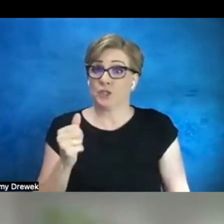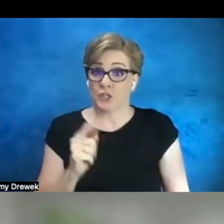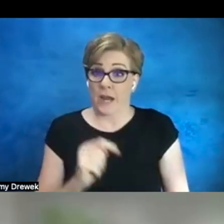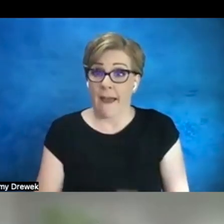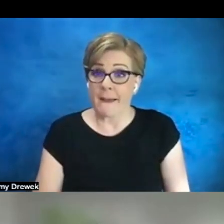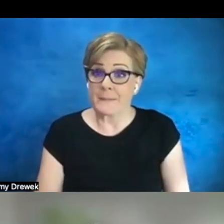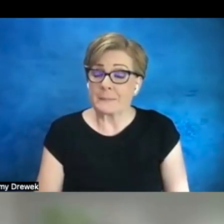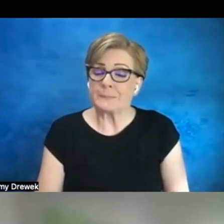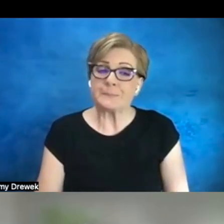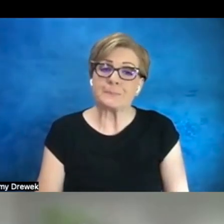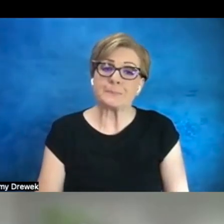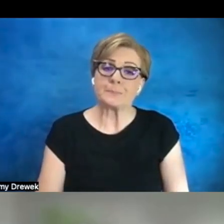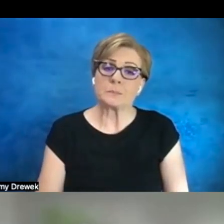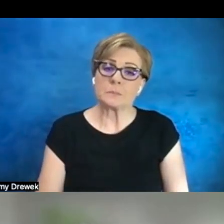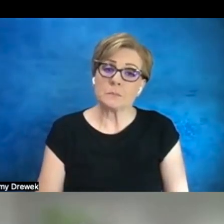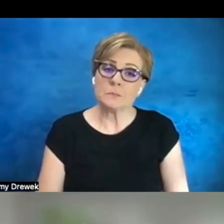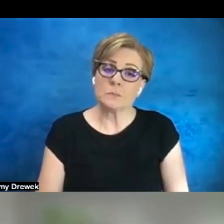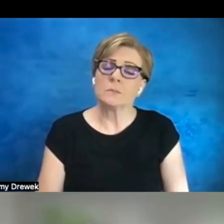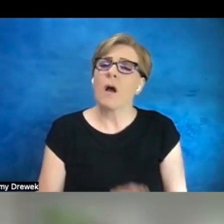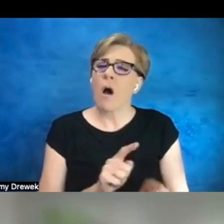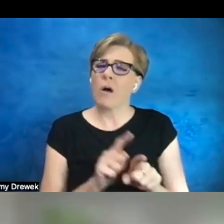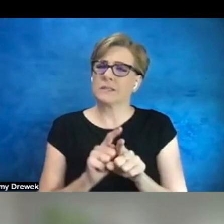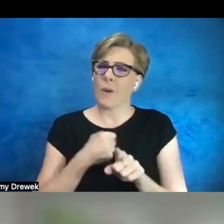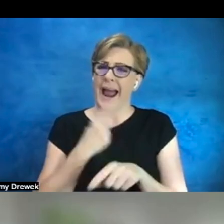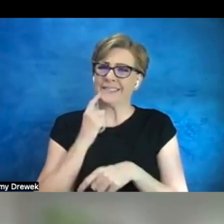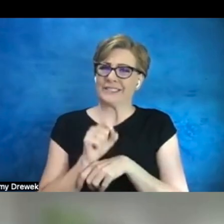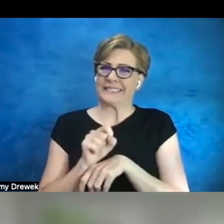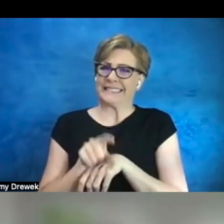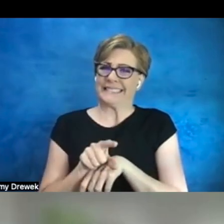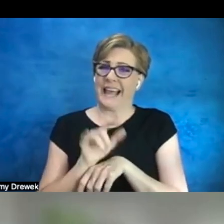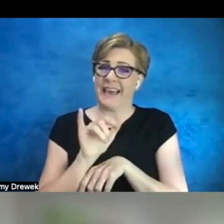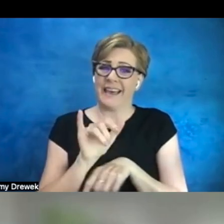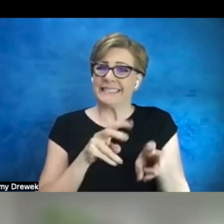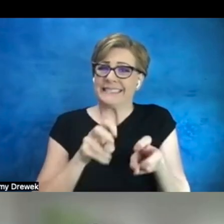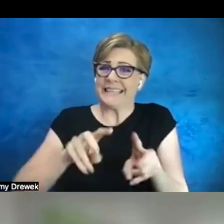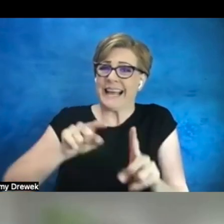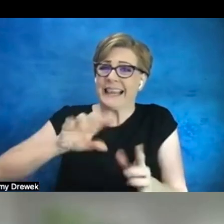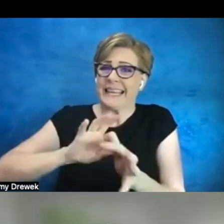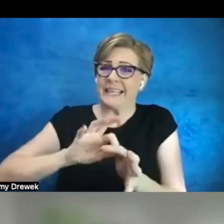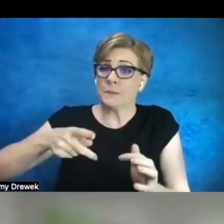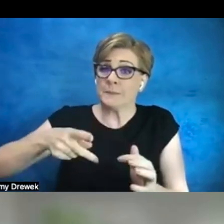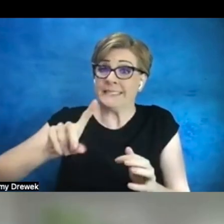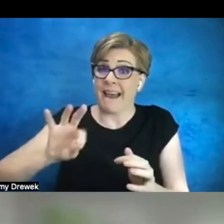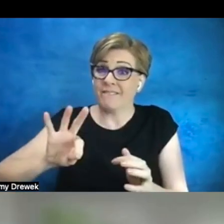You can also refer to the PDF that I dropped. Both have these questions.